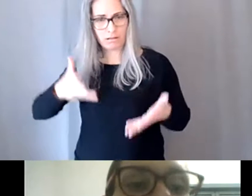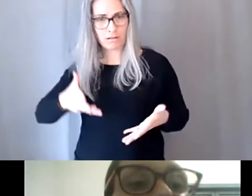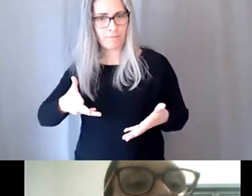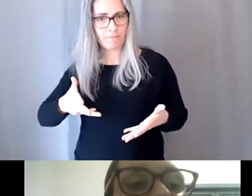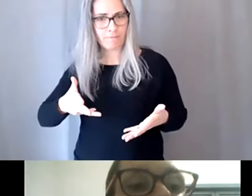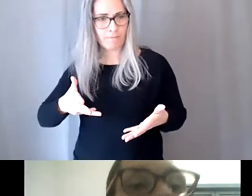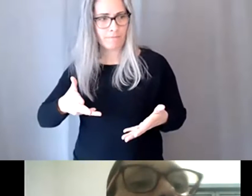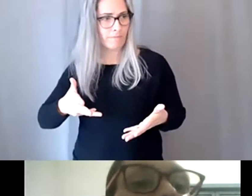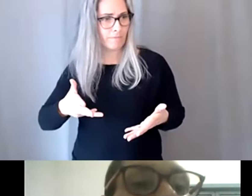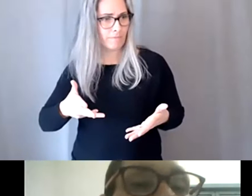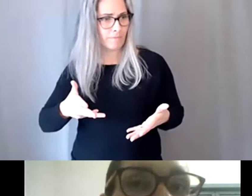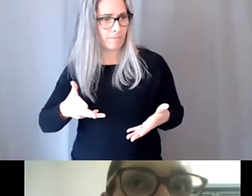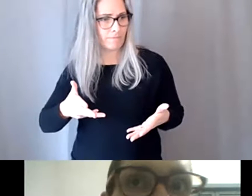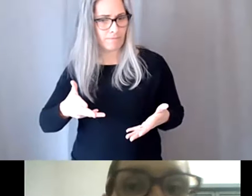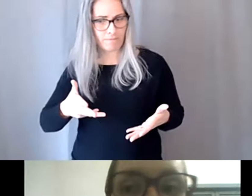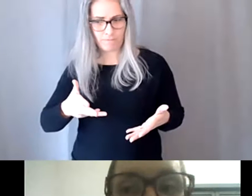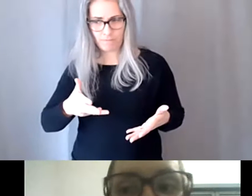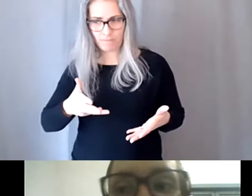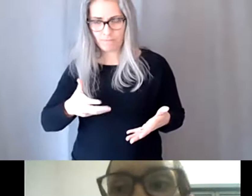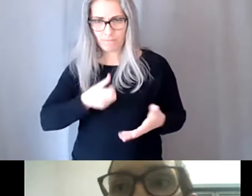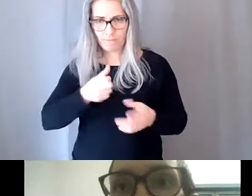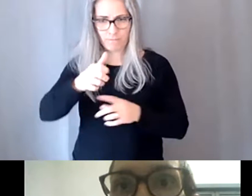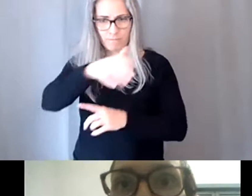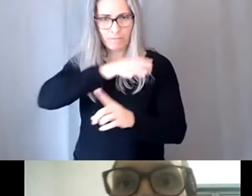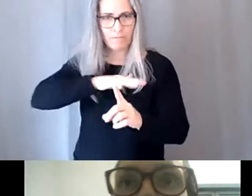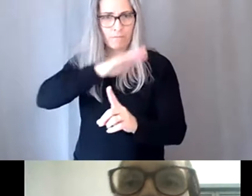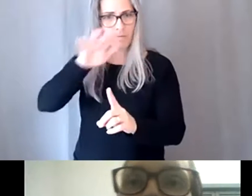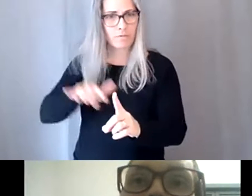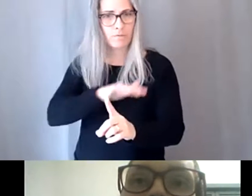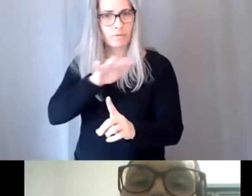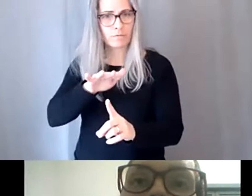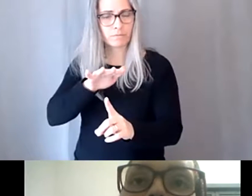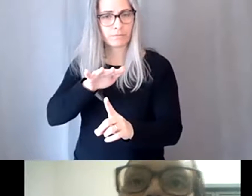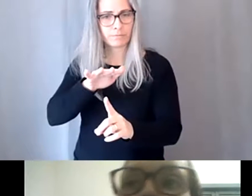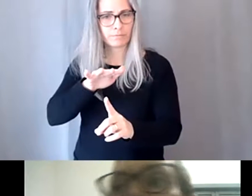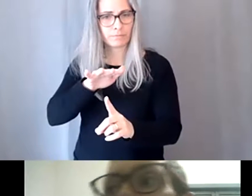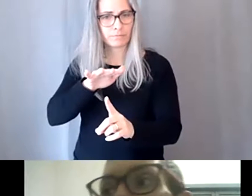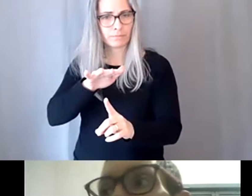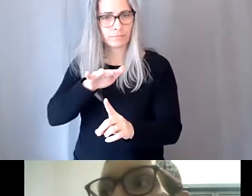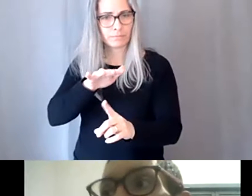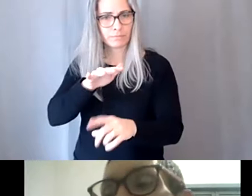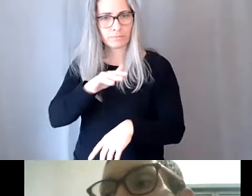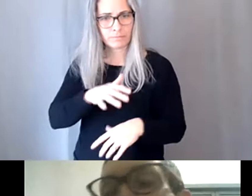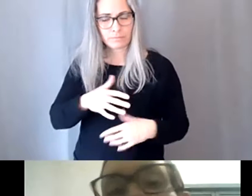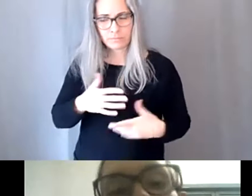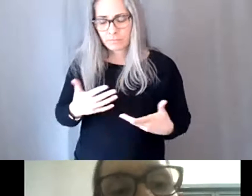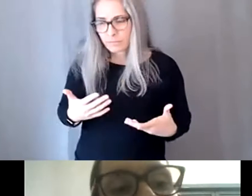and that I think that's the